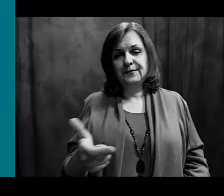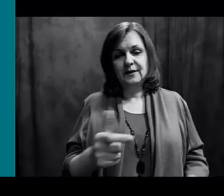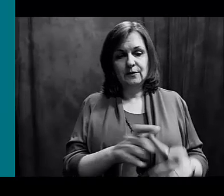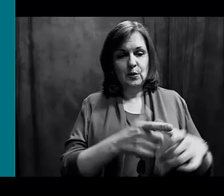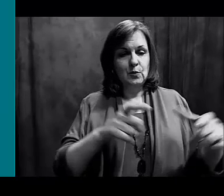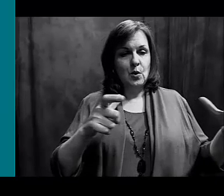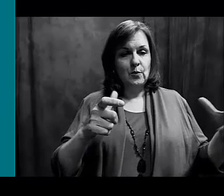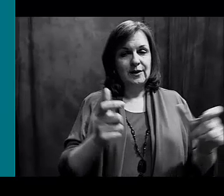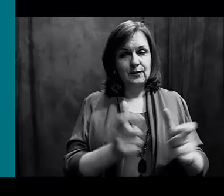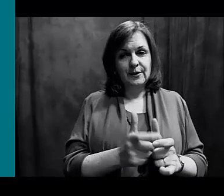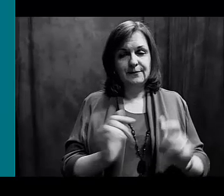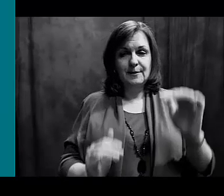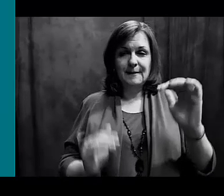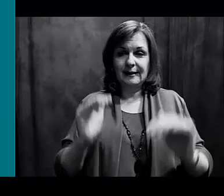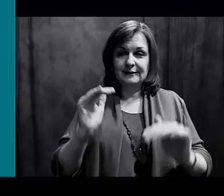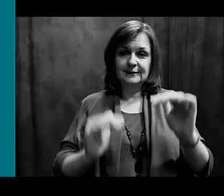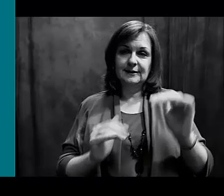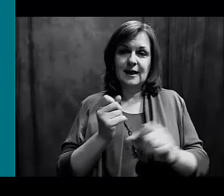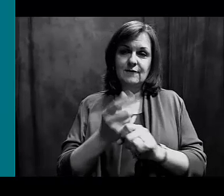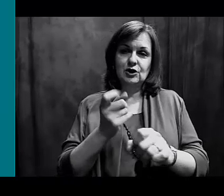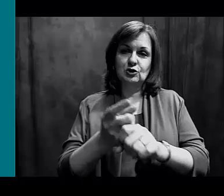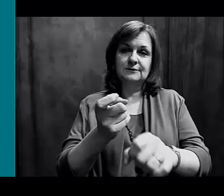from year to year to year